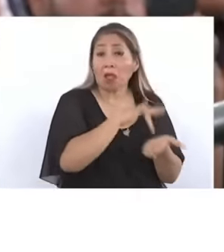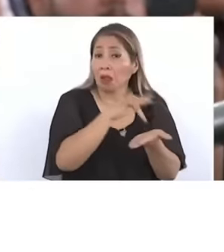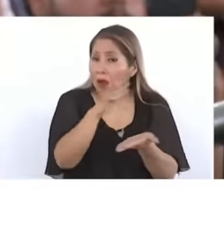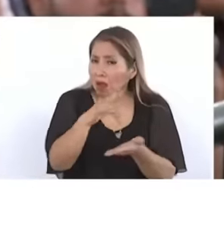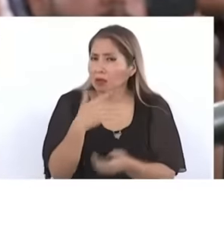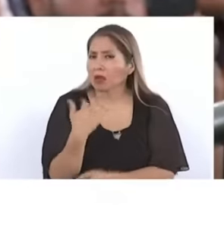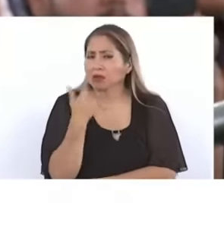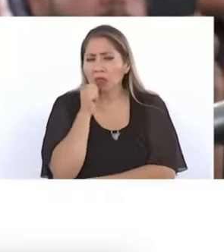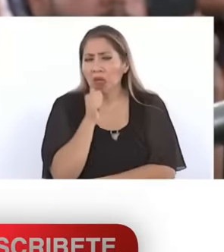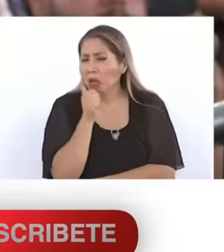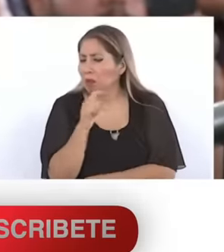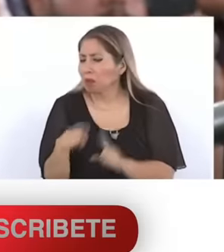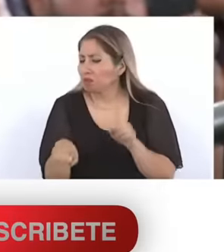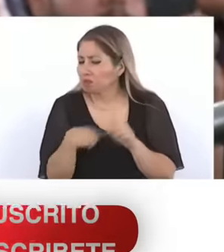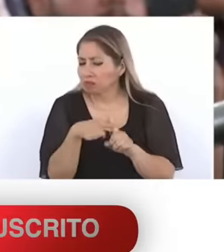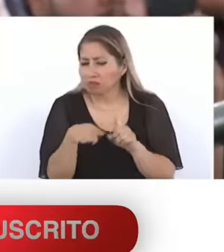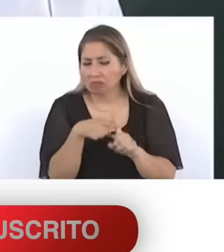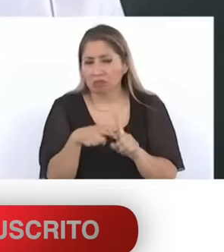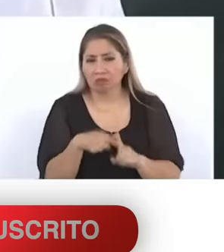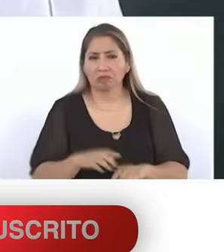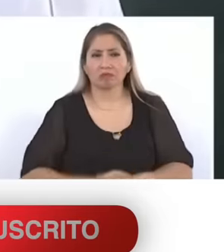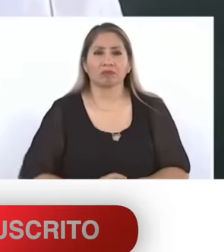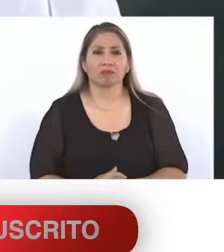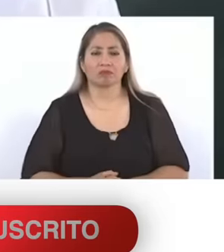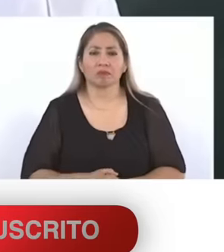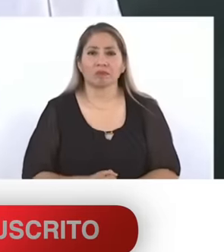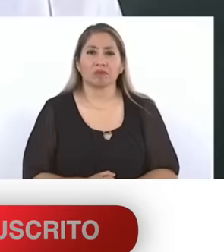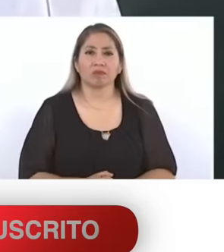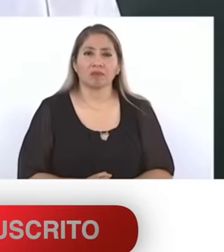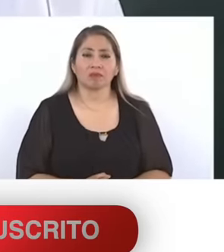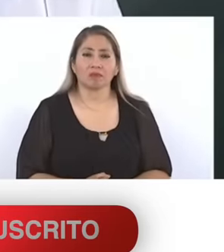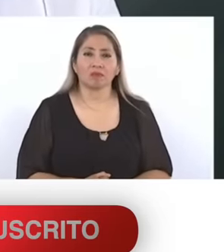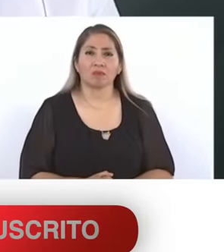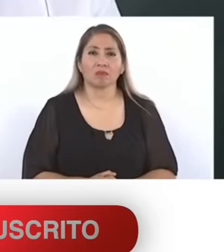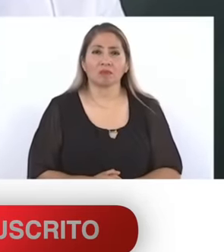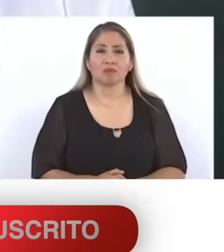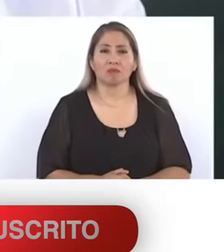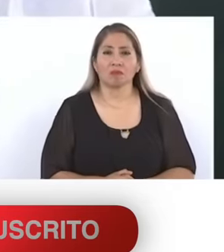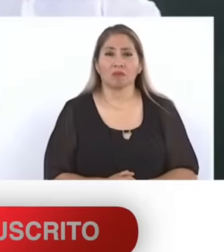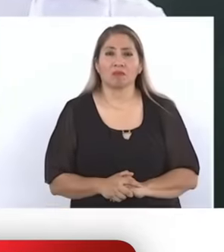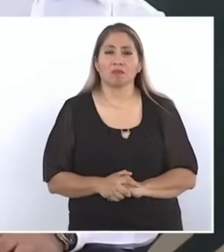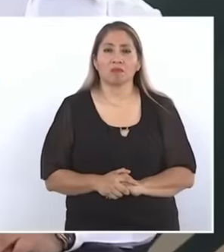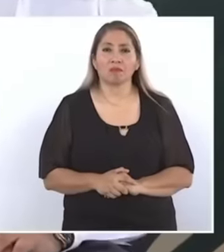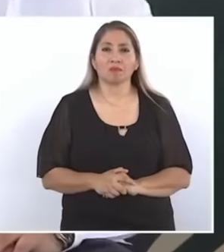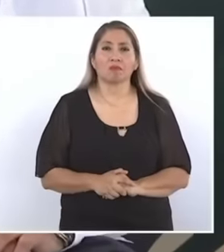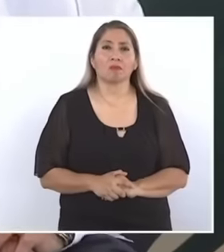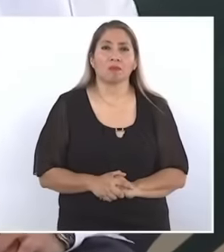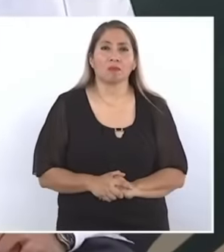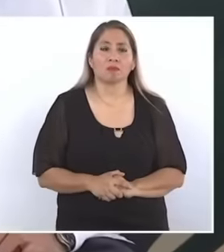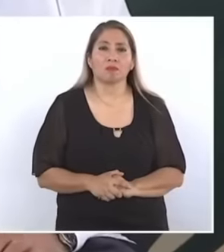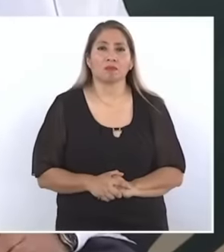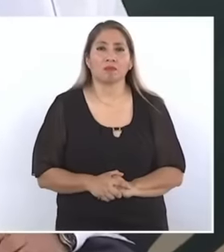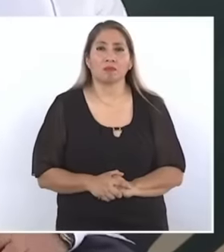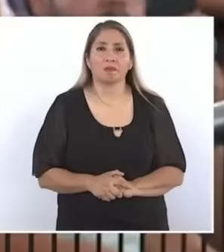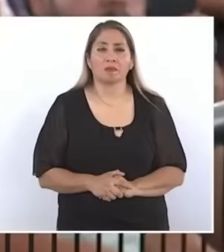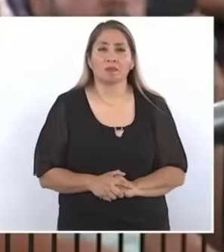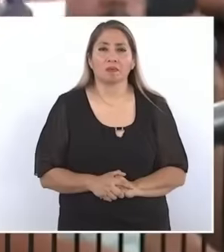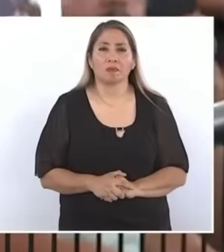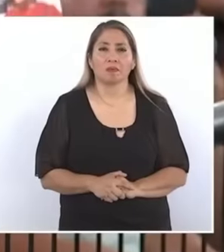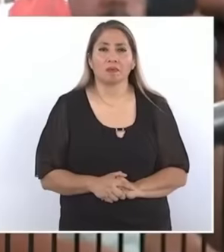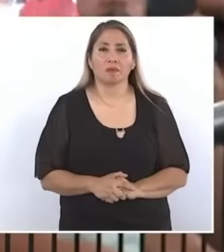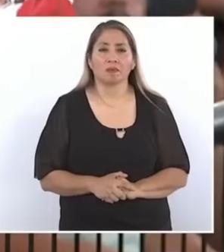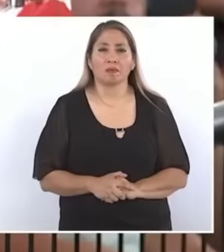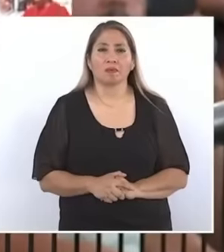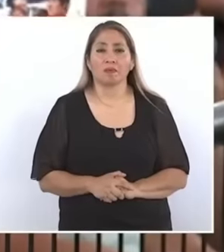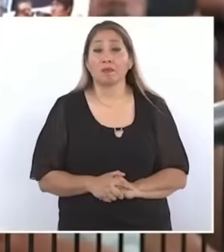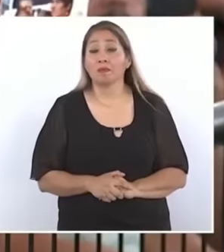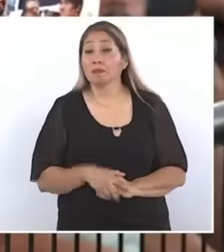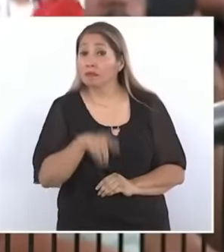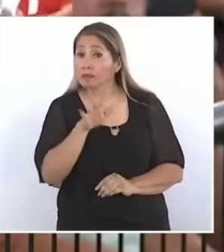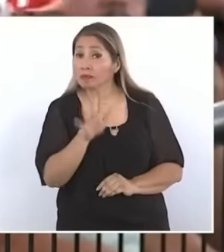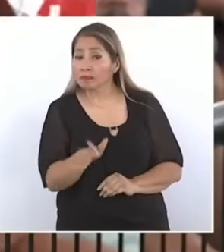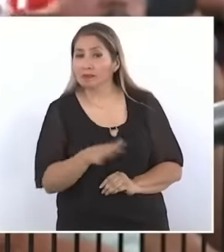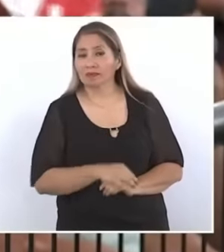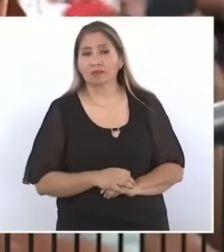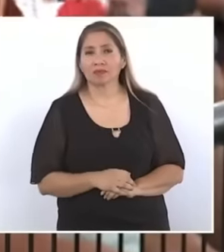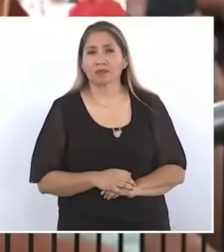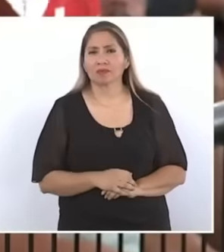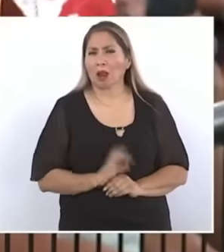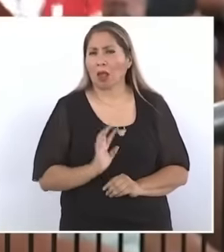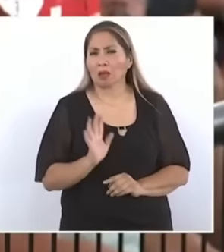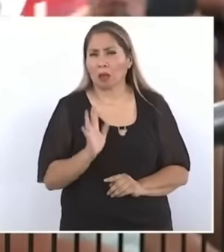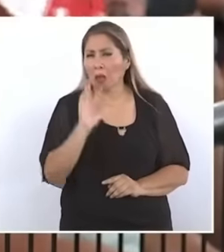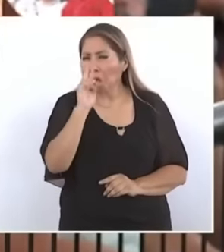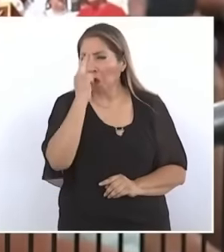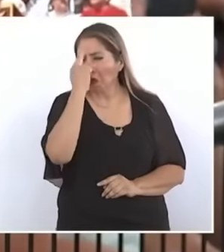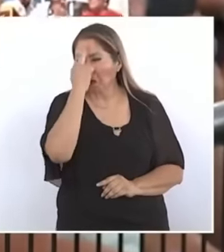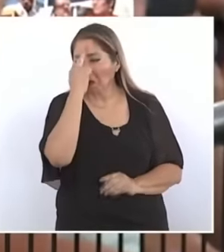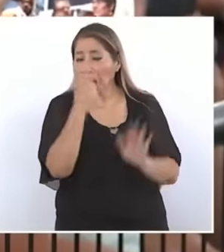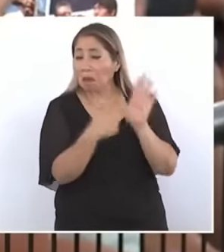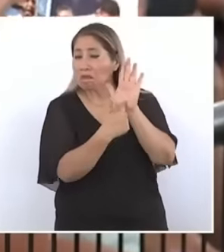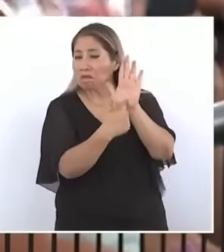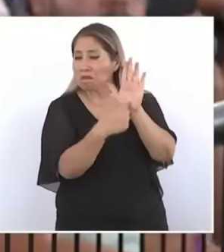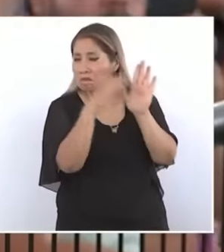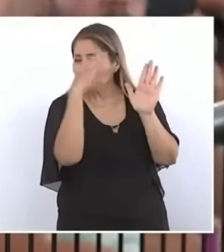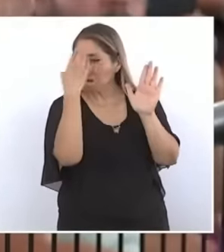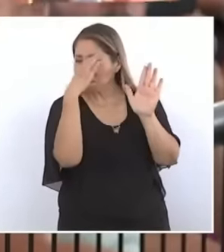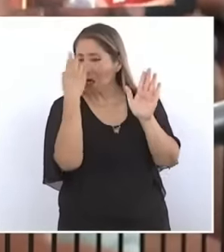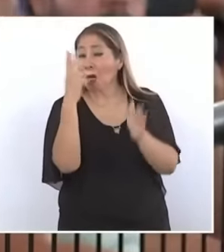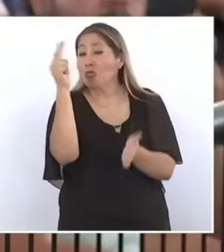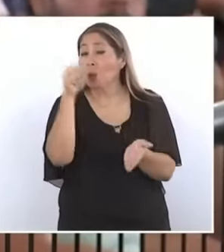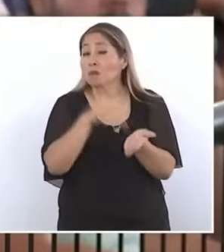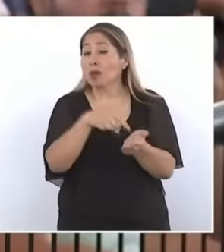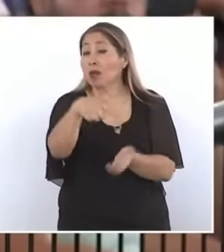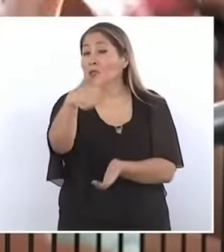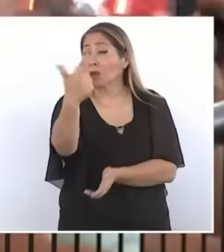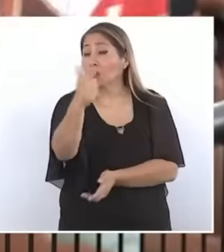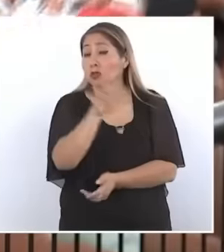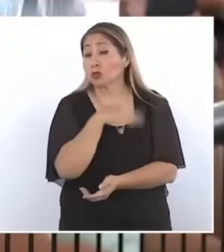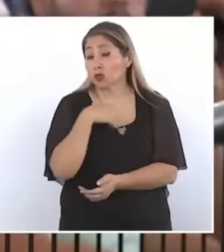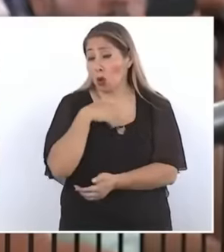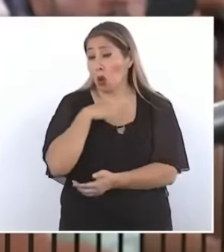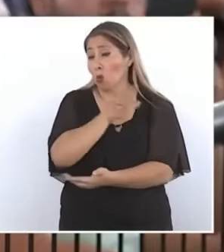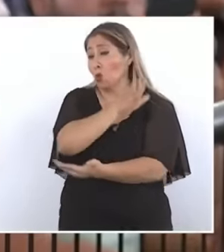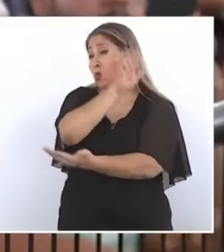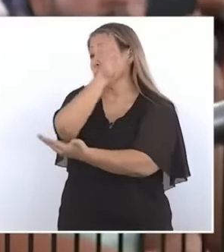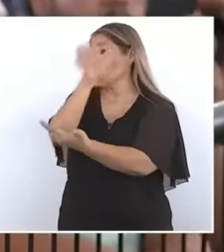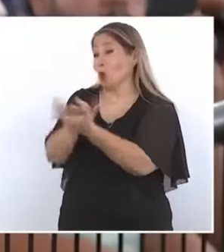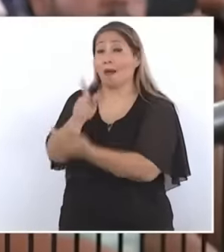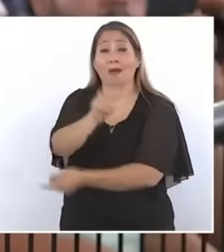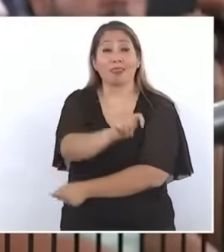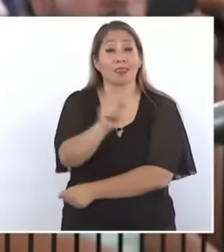disposition, I keep this photo as a memory of 2012g there in Torreón Coahuila that's where I arrived